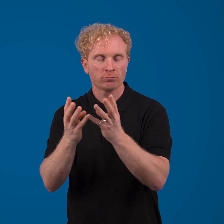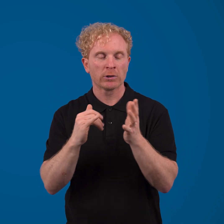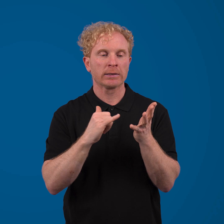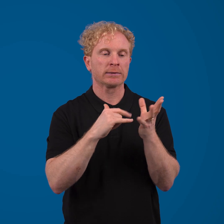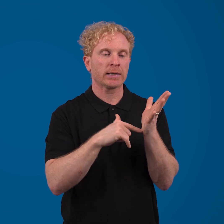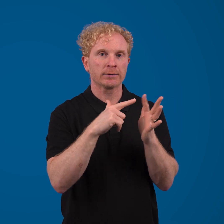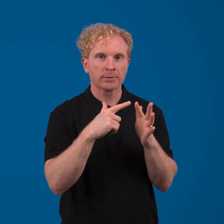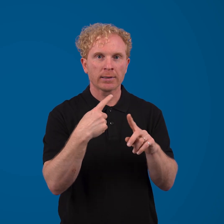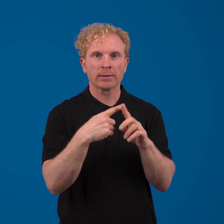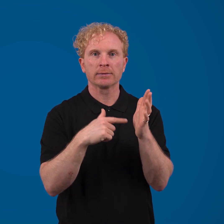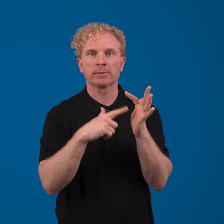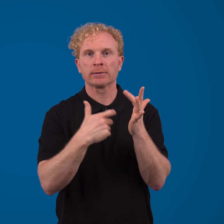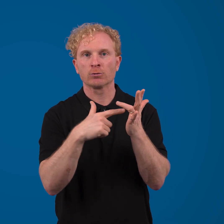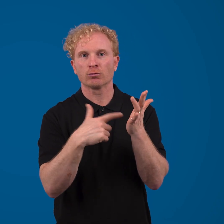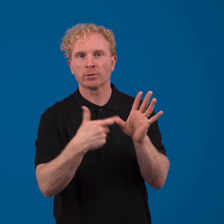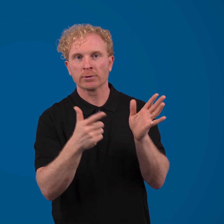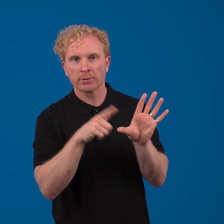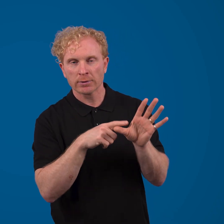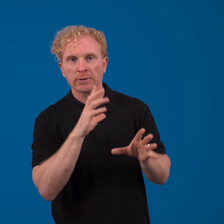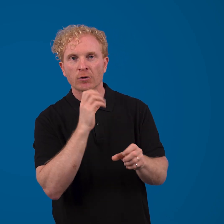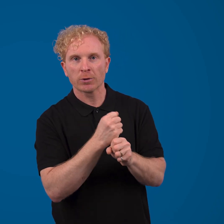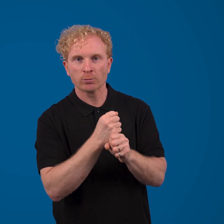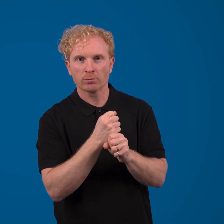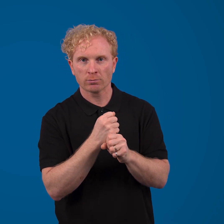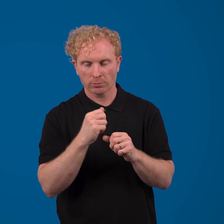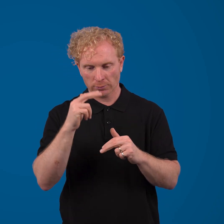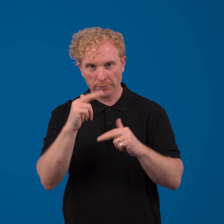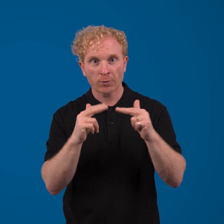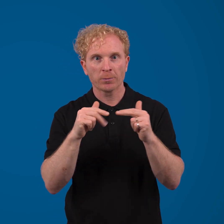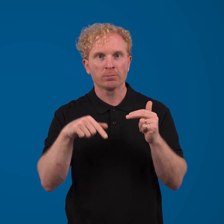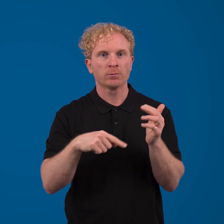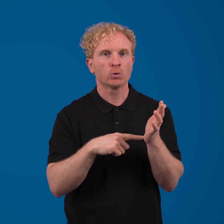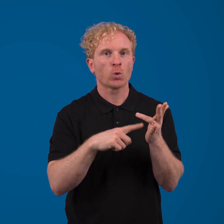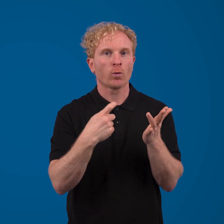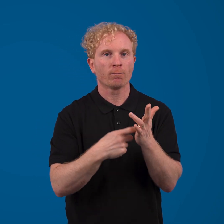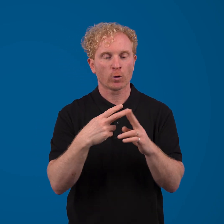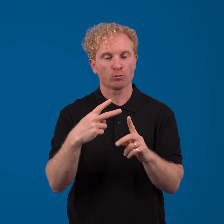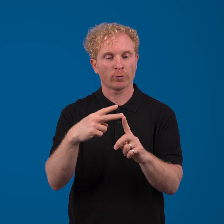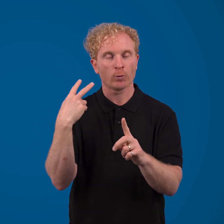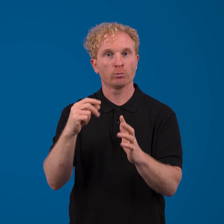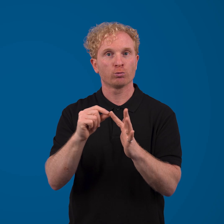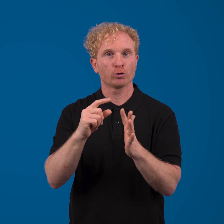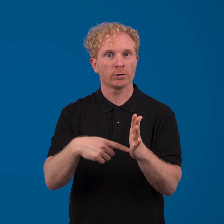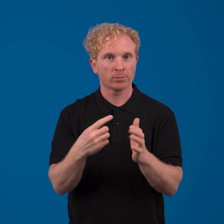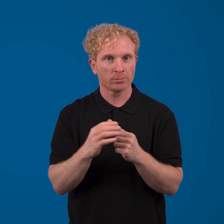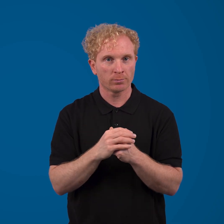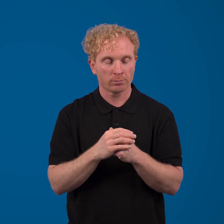state and territory governments, to develop a Terms of Reference for the Review Project.